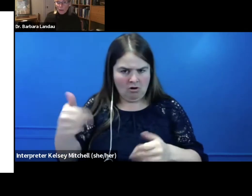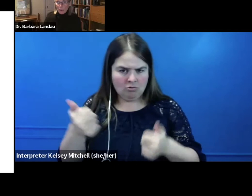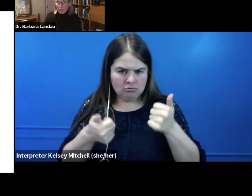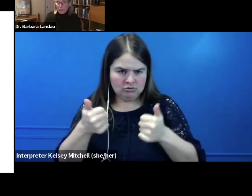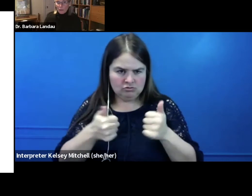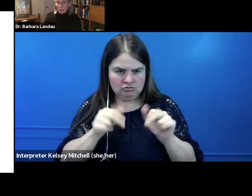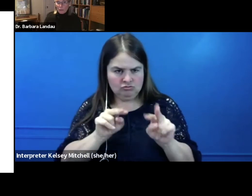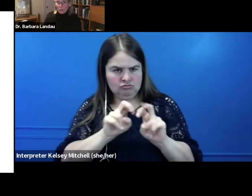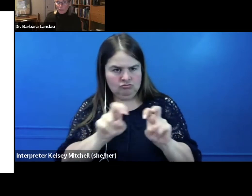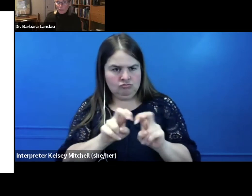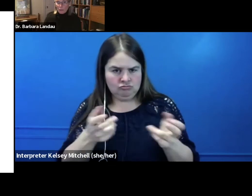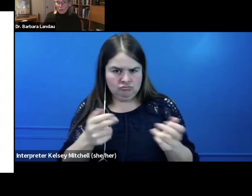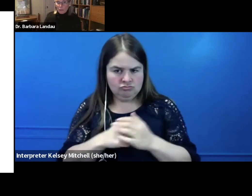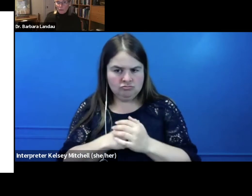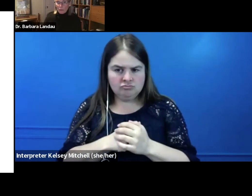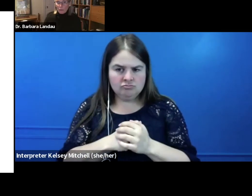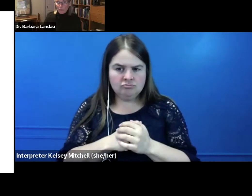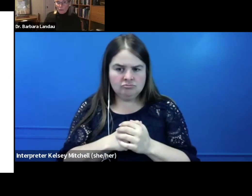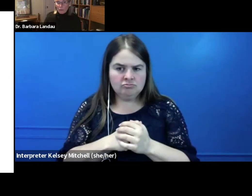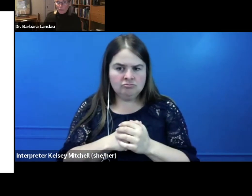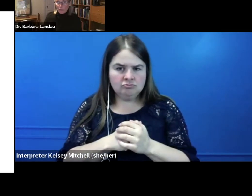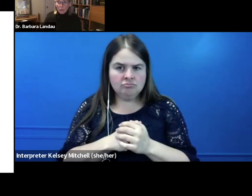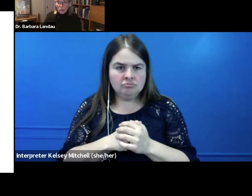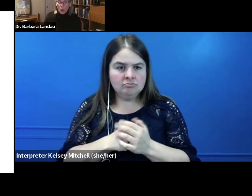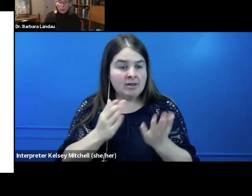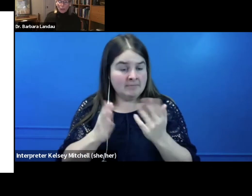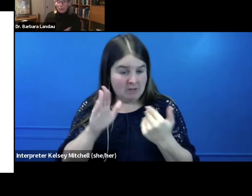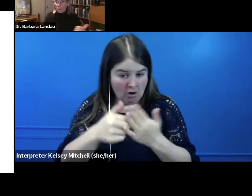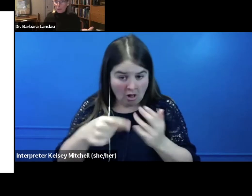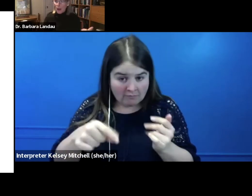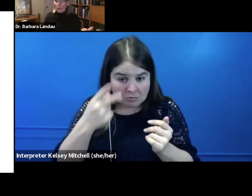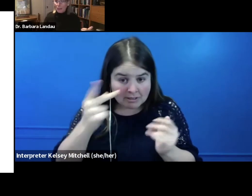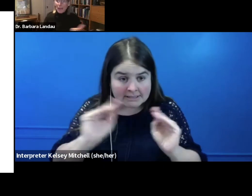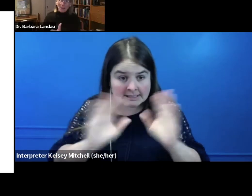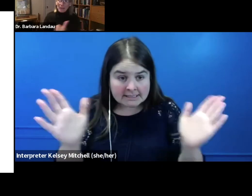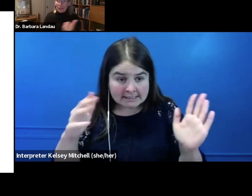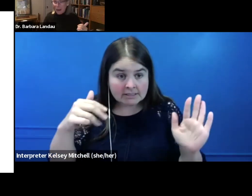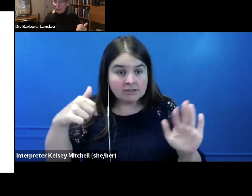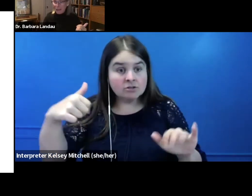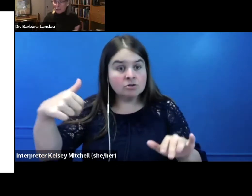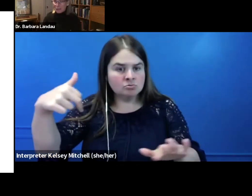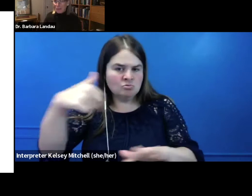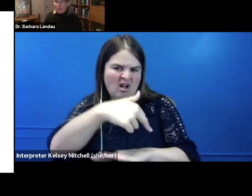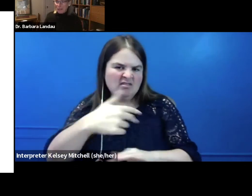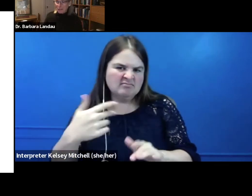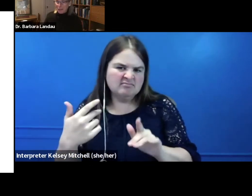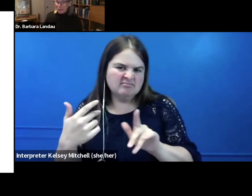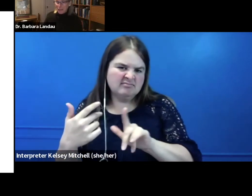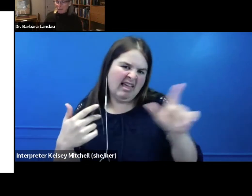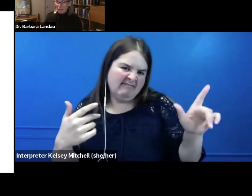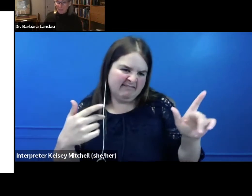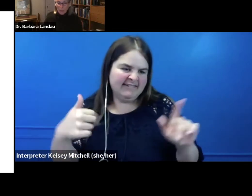ever and see pretty clearly that the walker